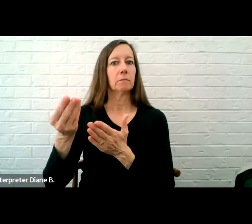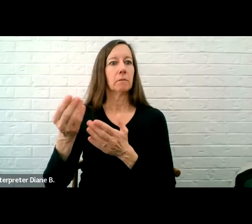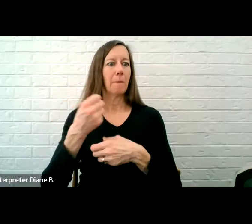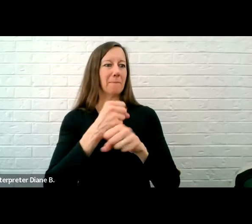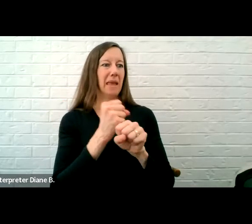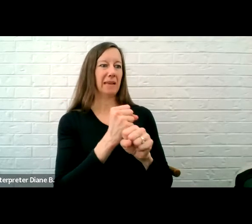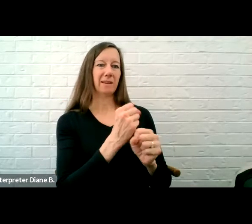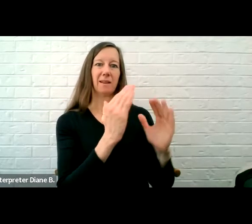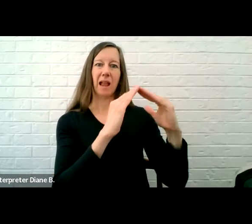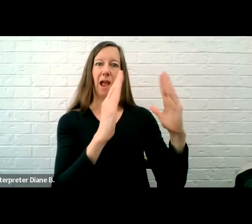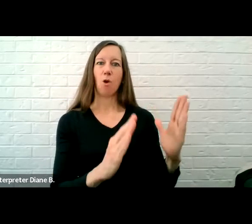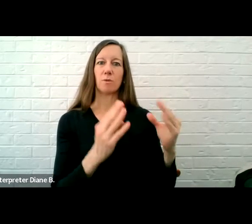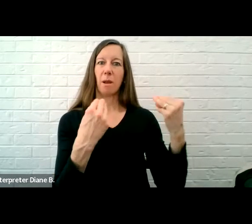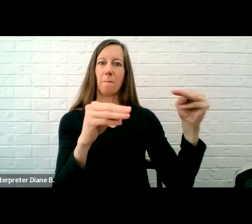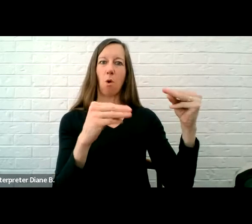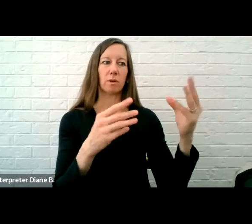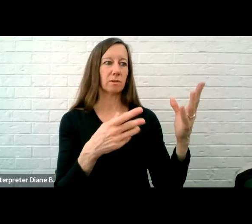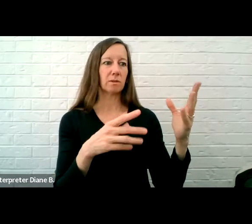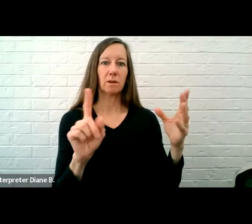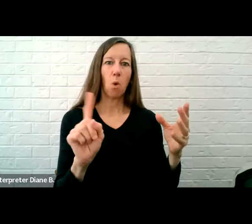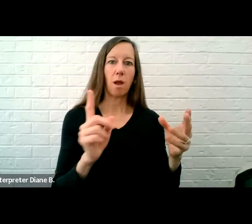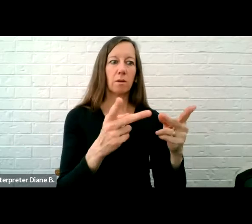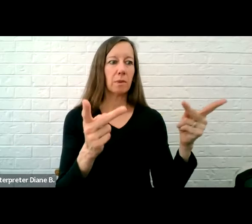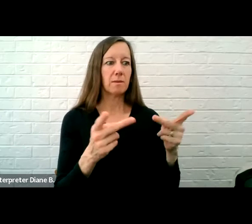markets in the United States out of reach, with really limited options available.